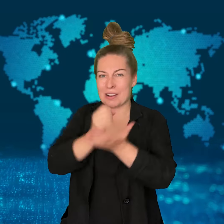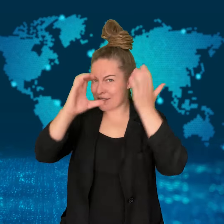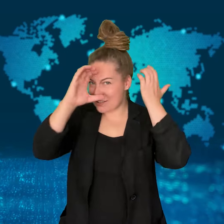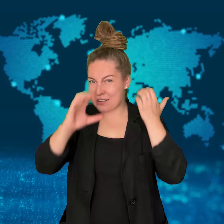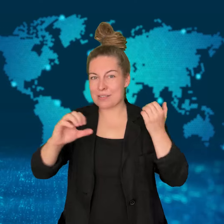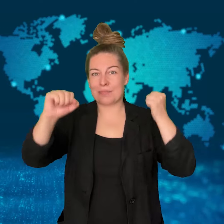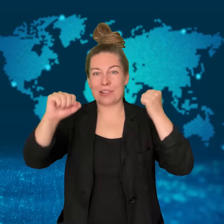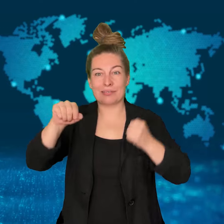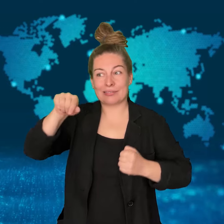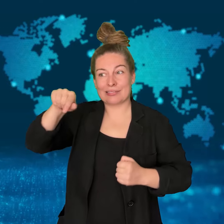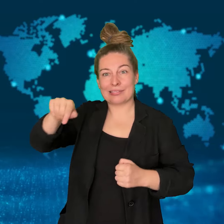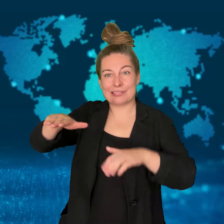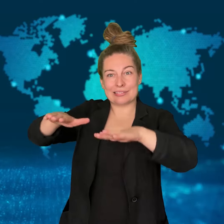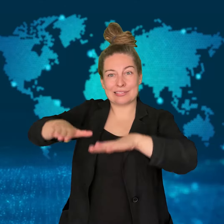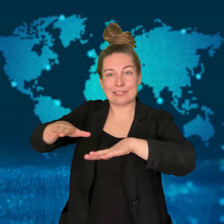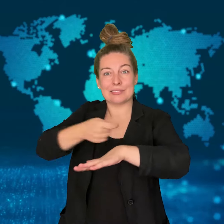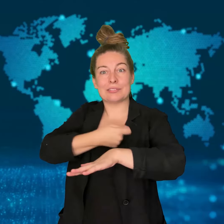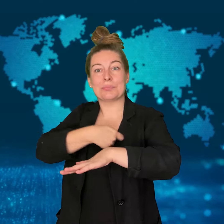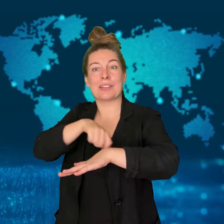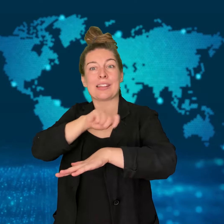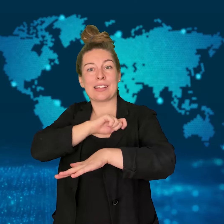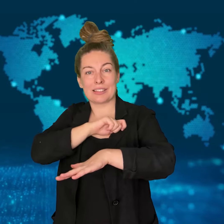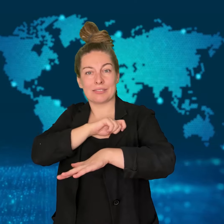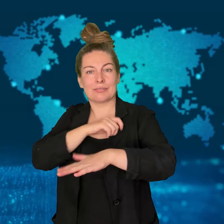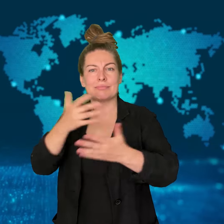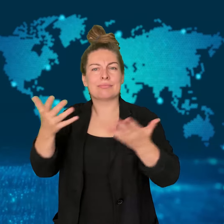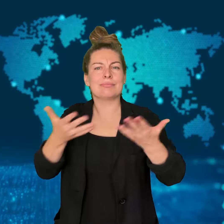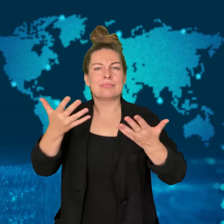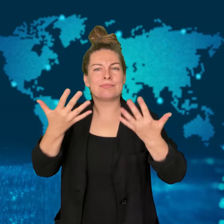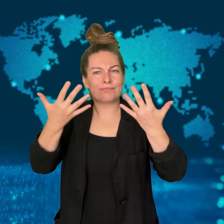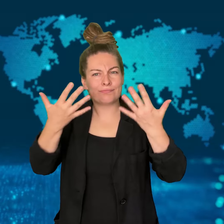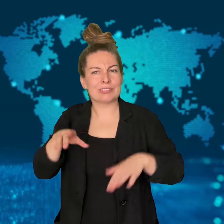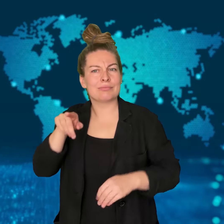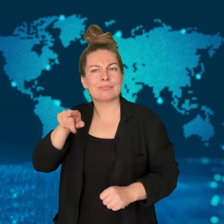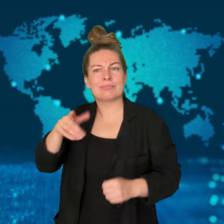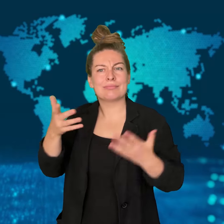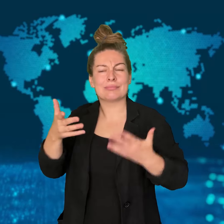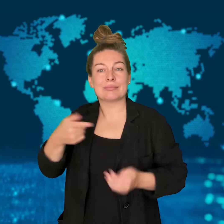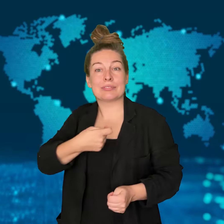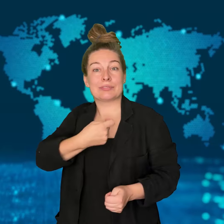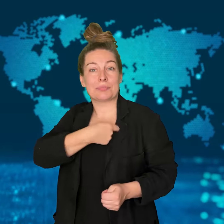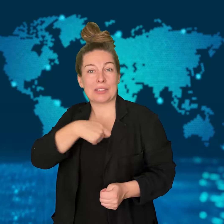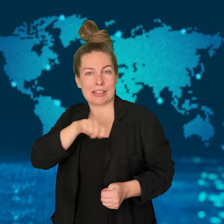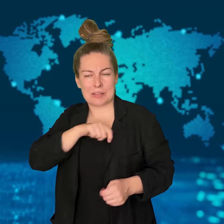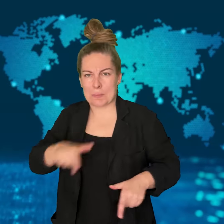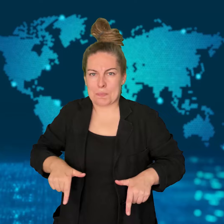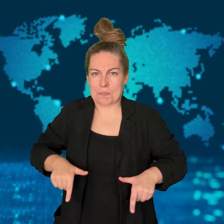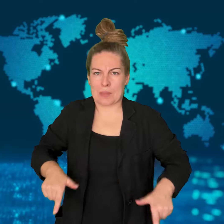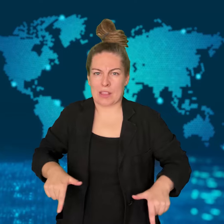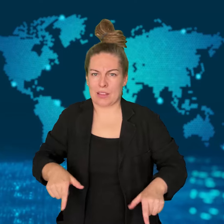Venezuela's ambassador to Spain was recalled after a